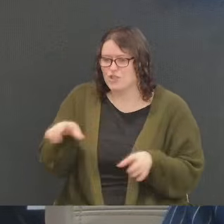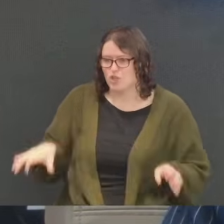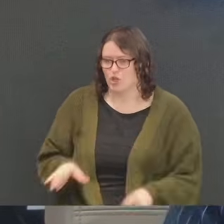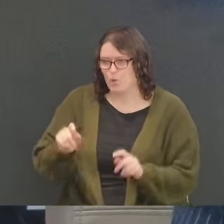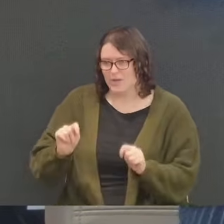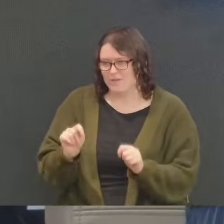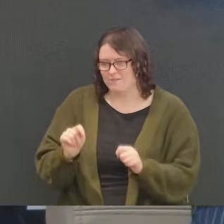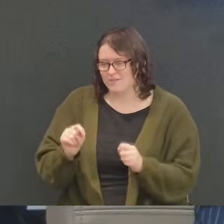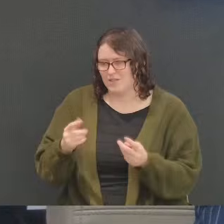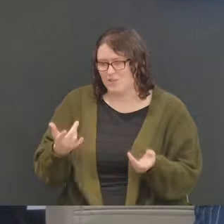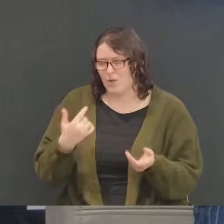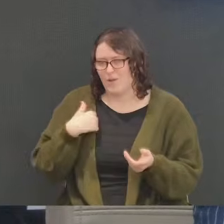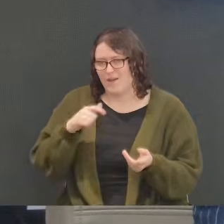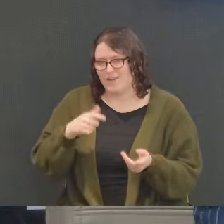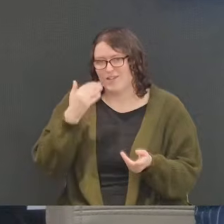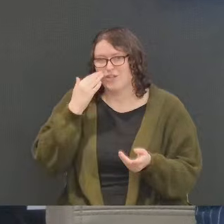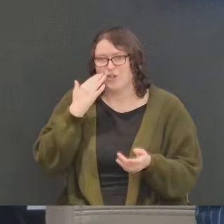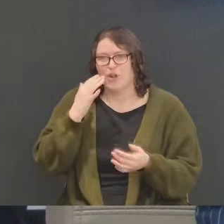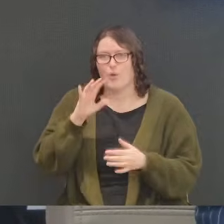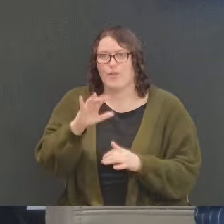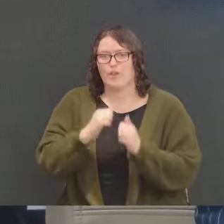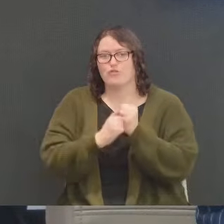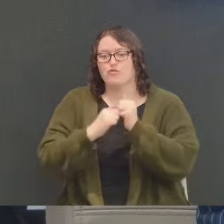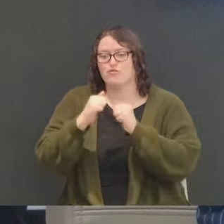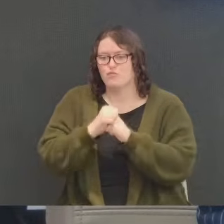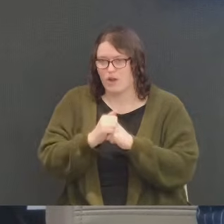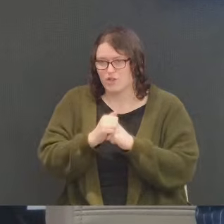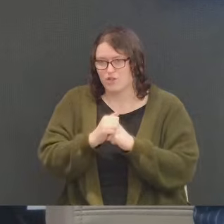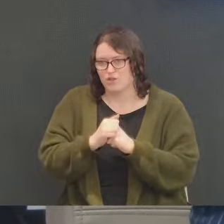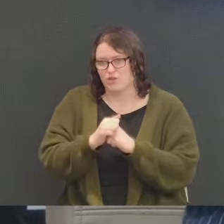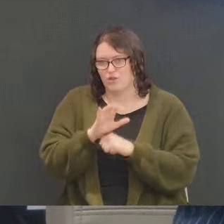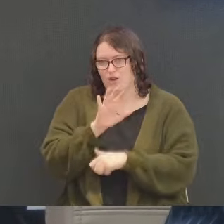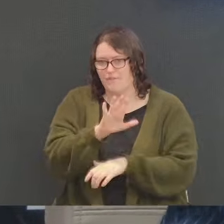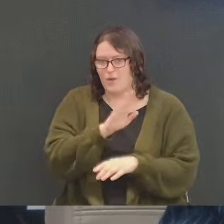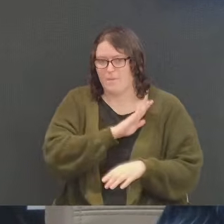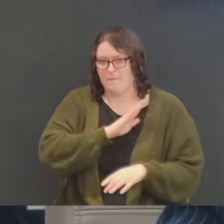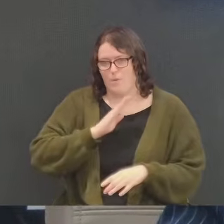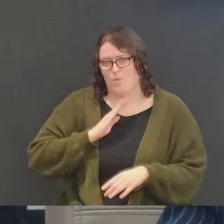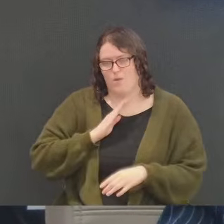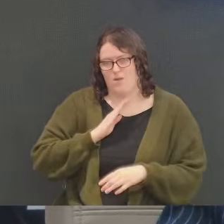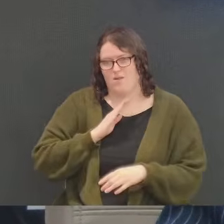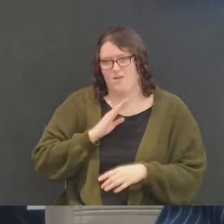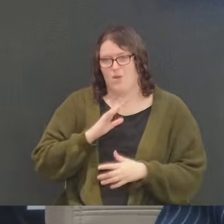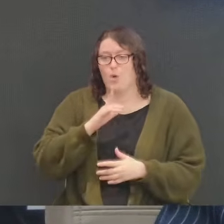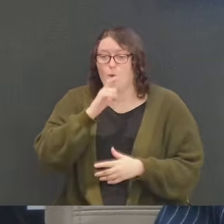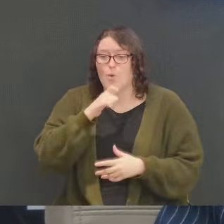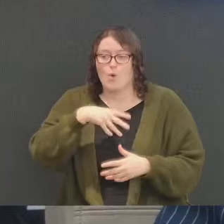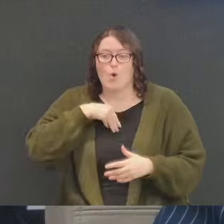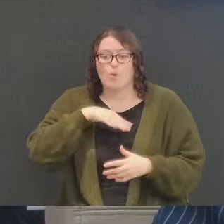I need to know the infrastructure of the Board. I need to know who owns their property because